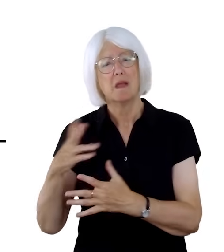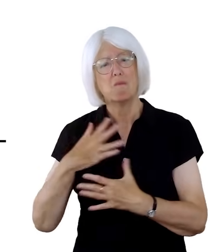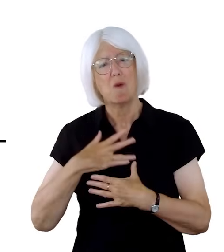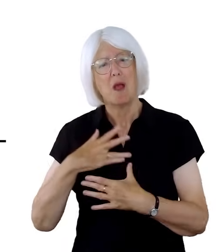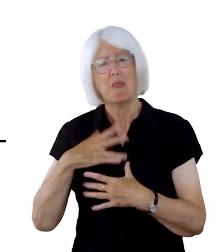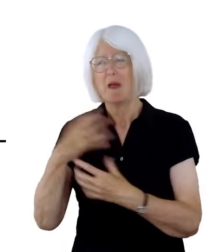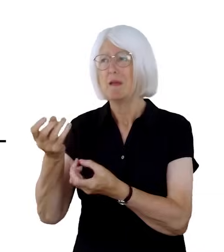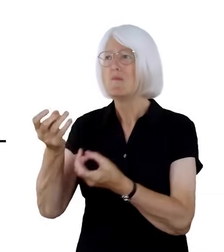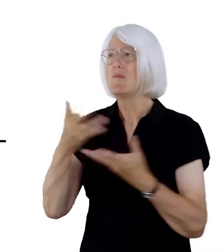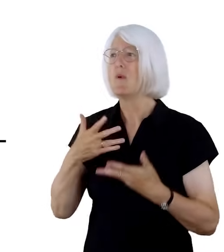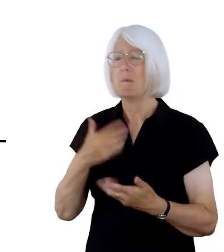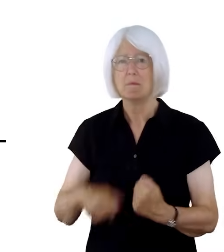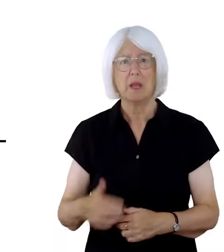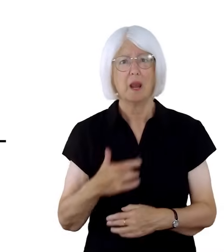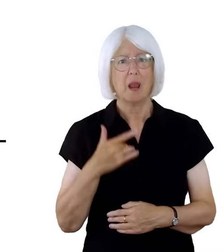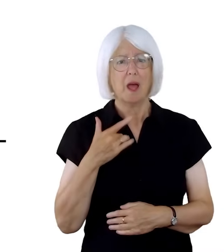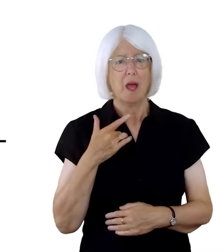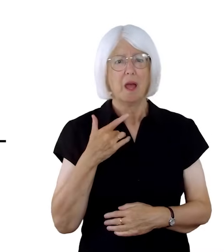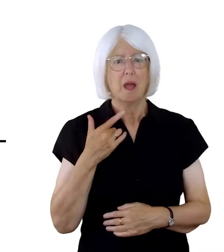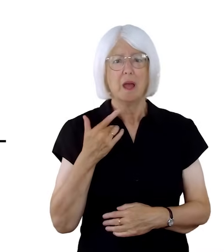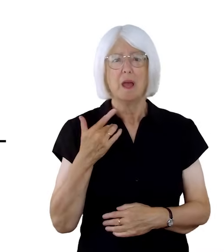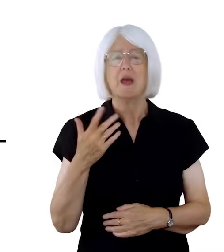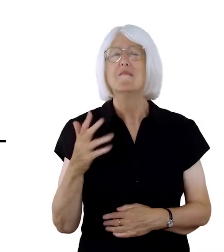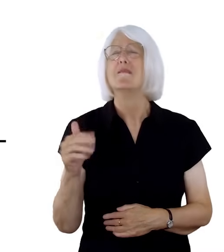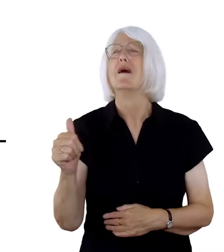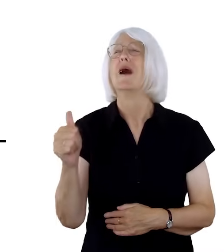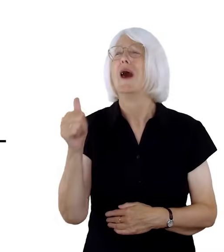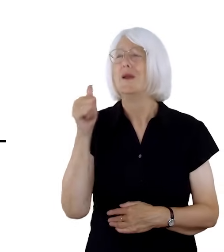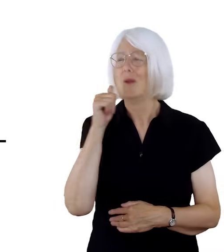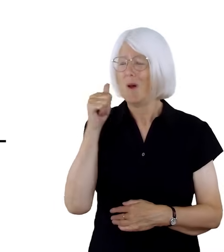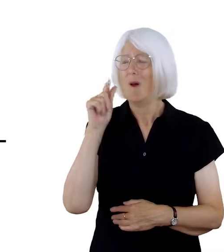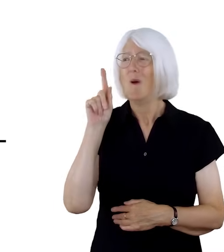His dying breath has brought me life